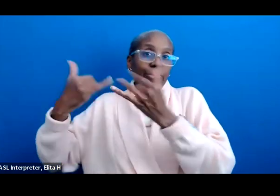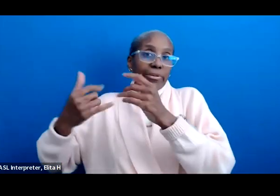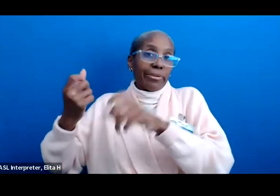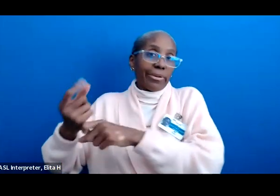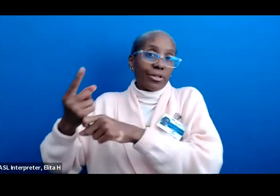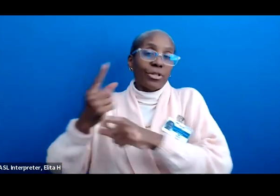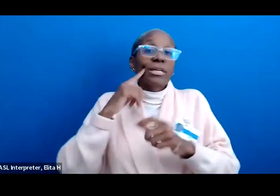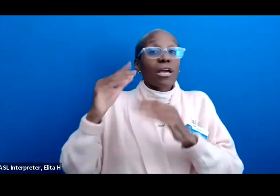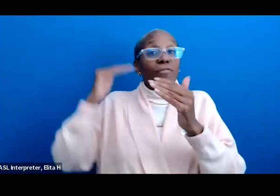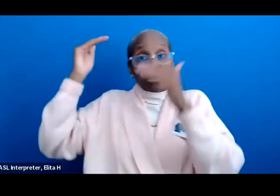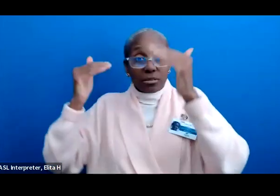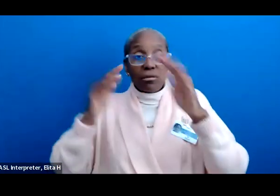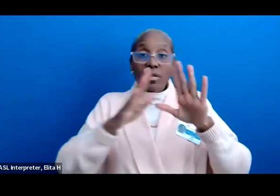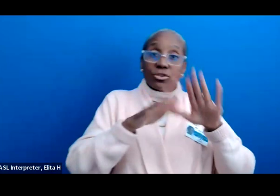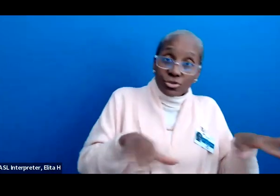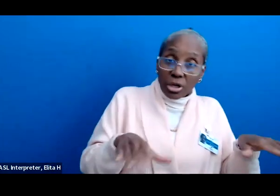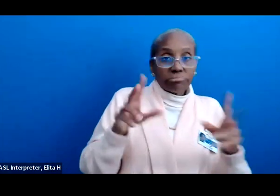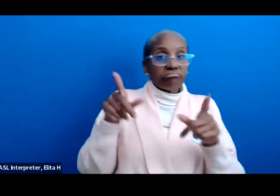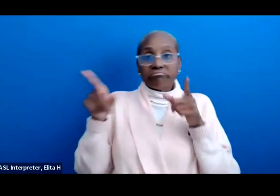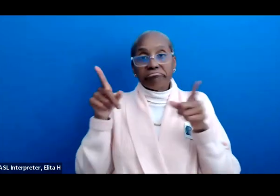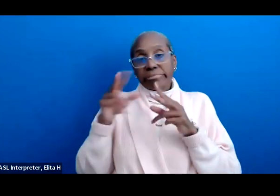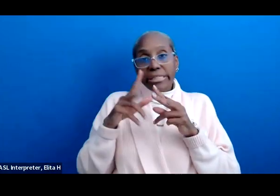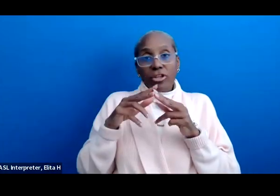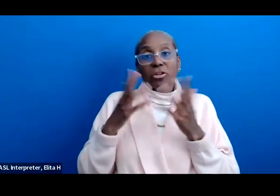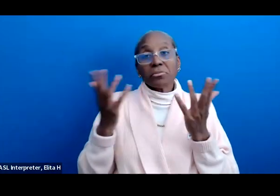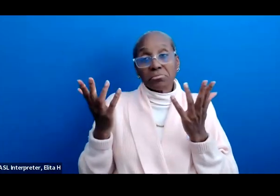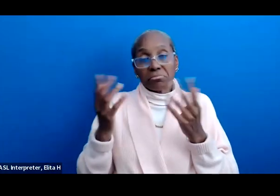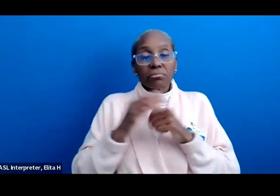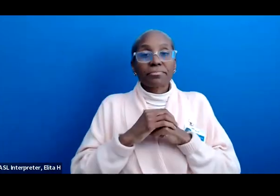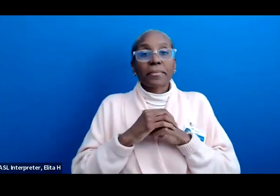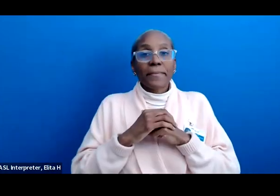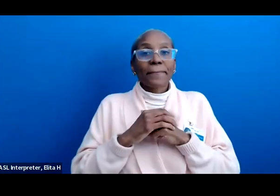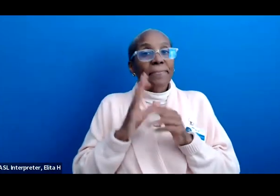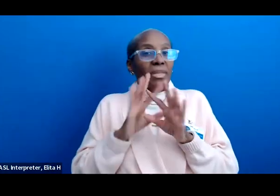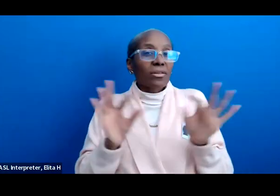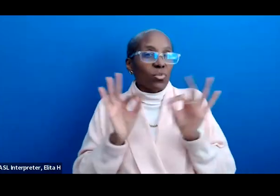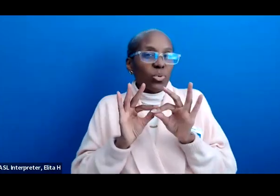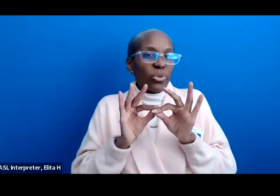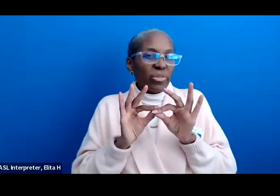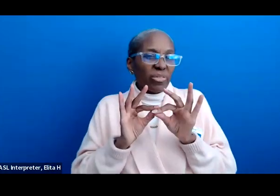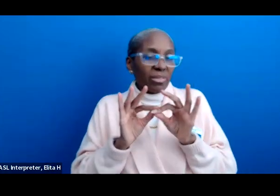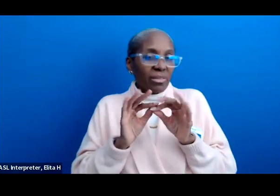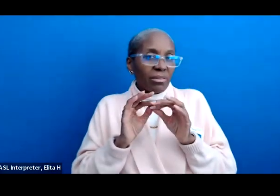If you’re an adult or pediatric it will be well worth that because we're